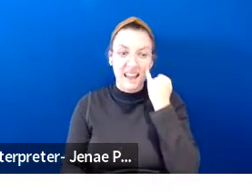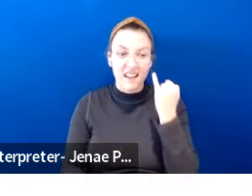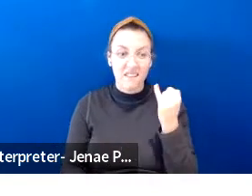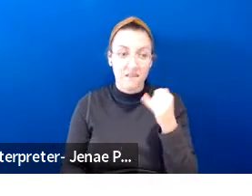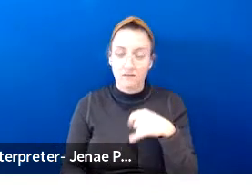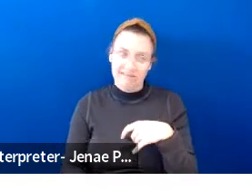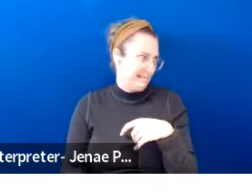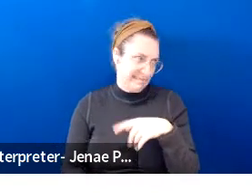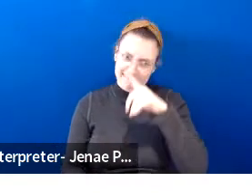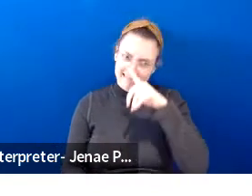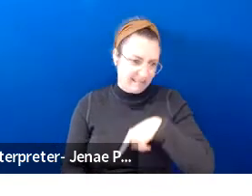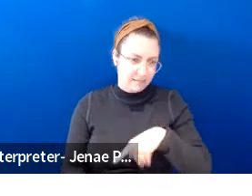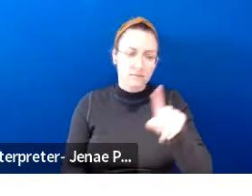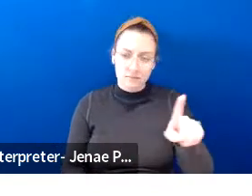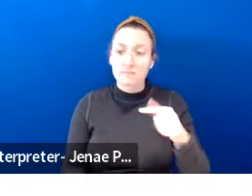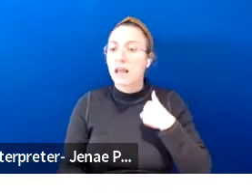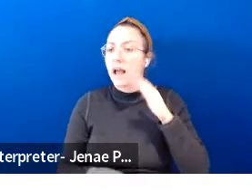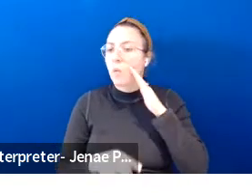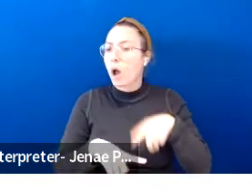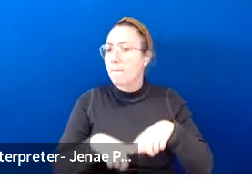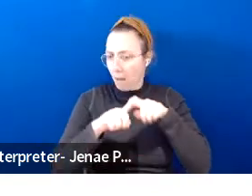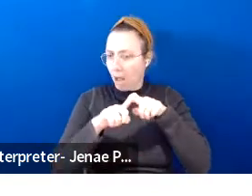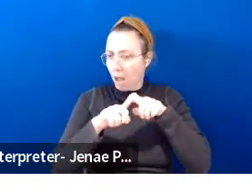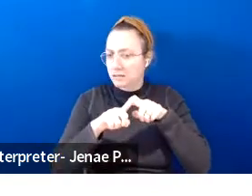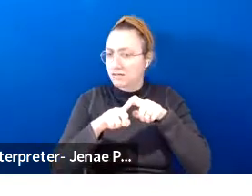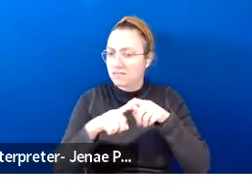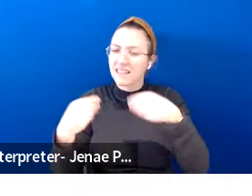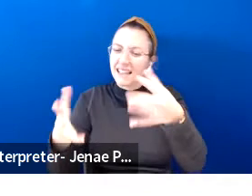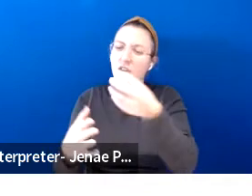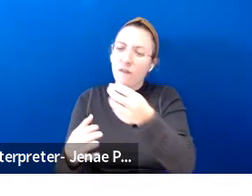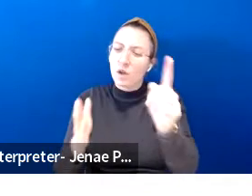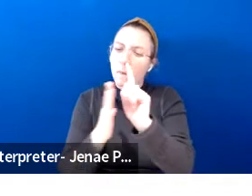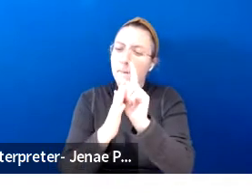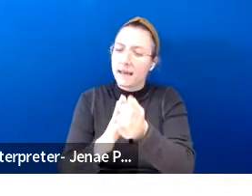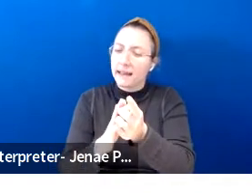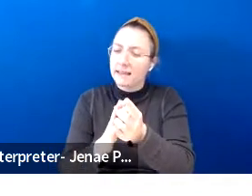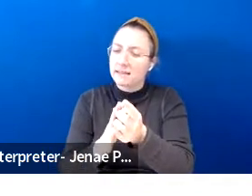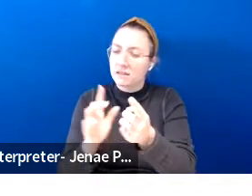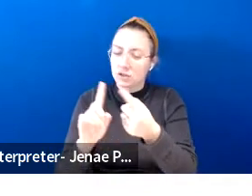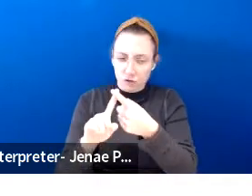So I will pause just to give you all a few minutes to be able to take this scale